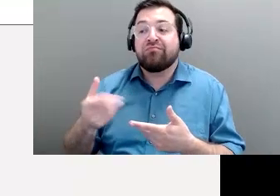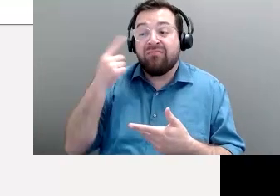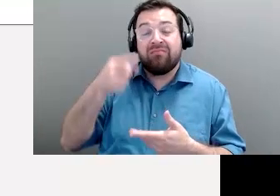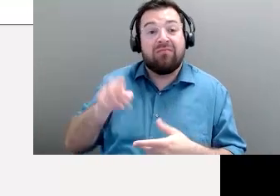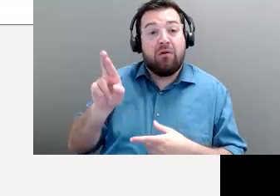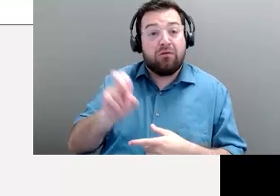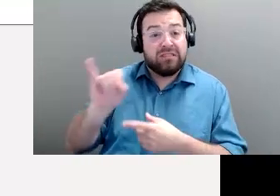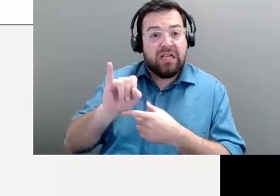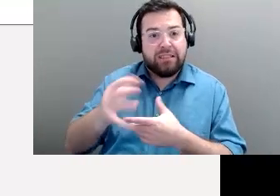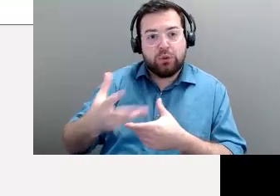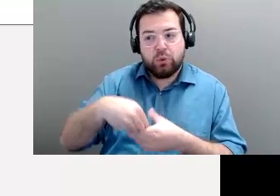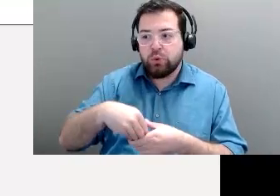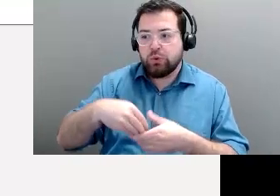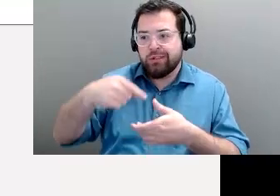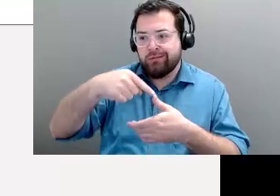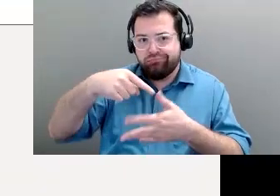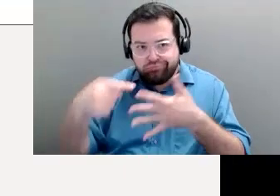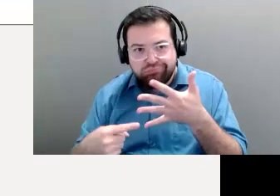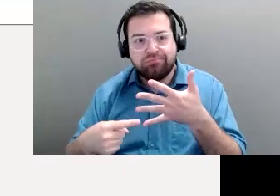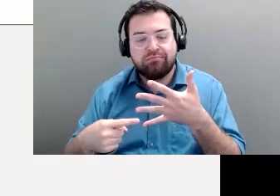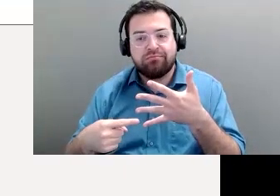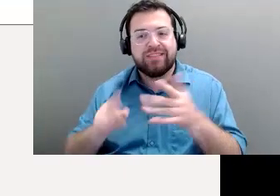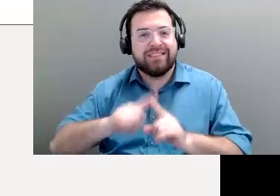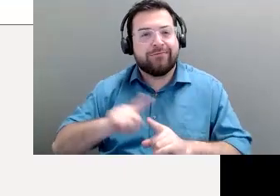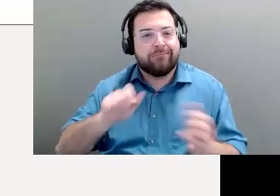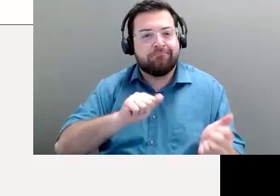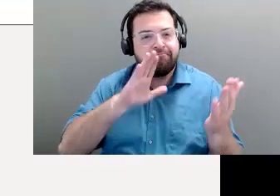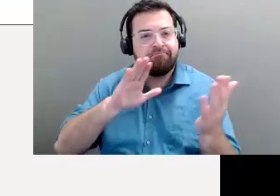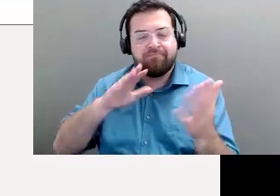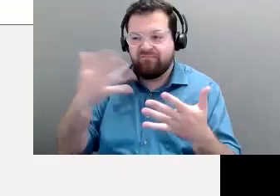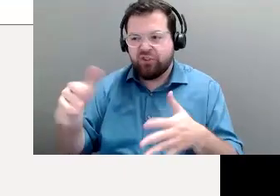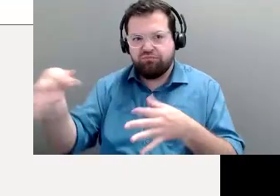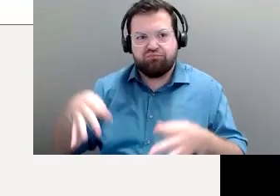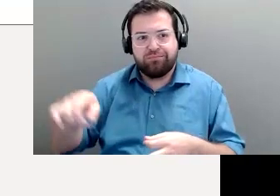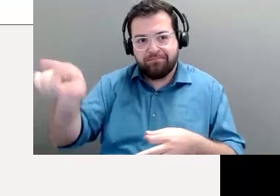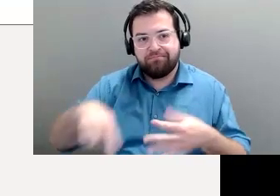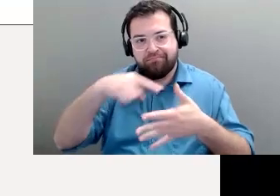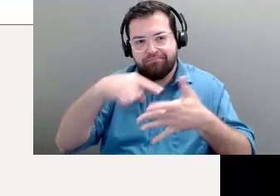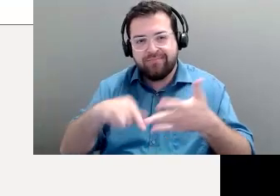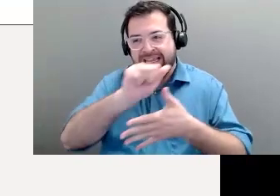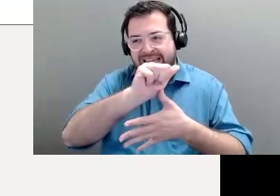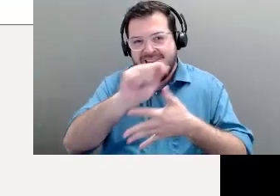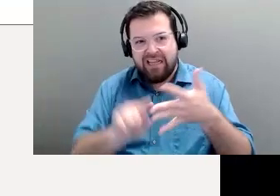the following five methods that have been defined here. Direct instruction.